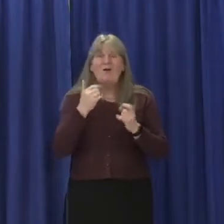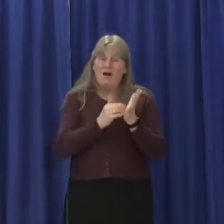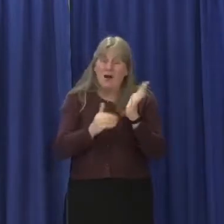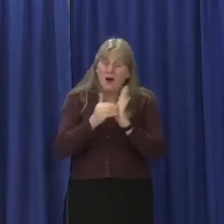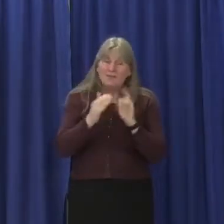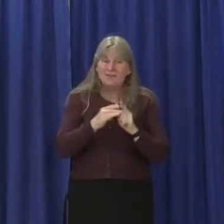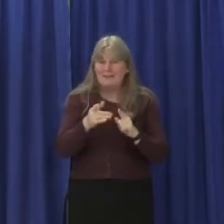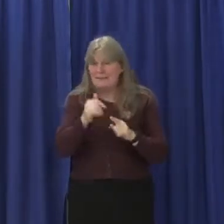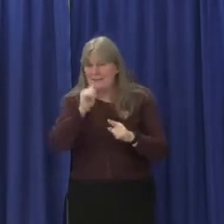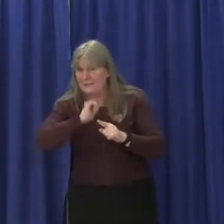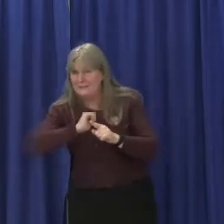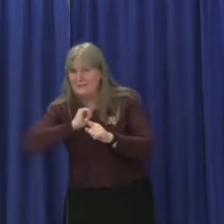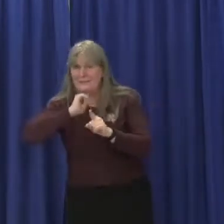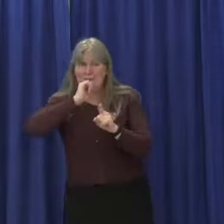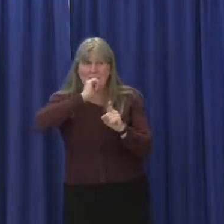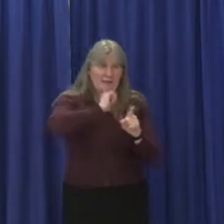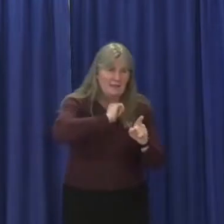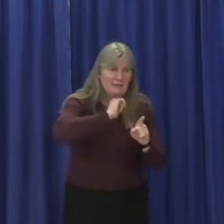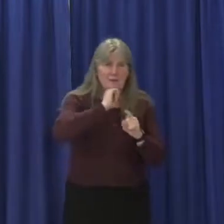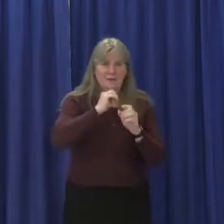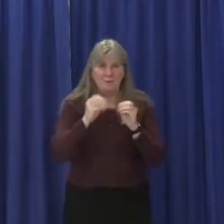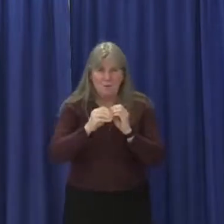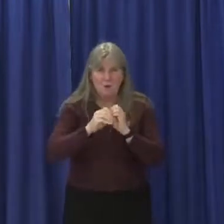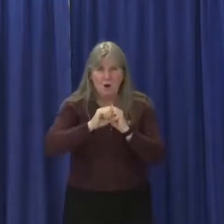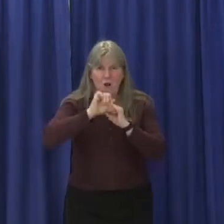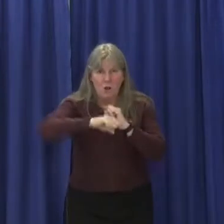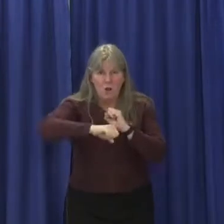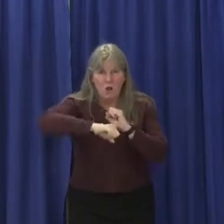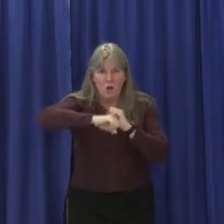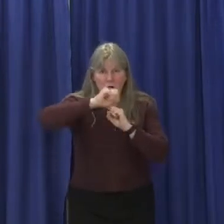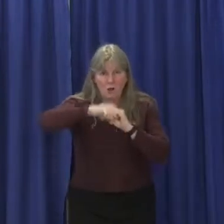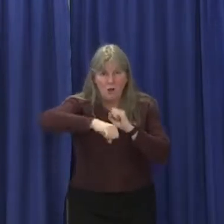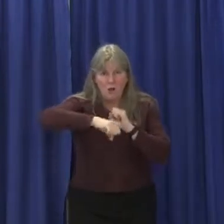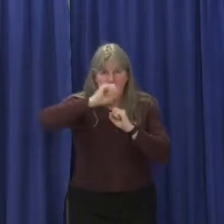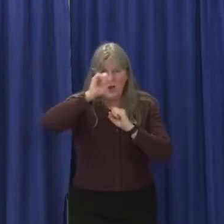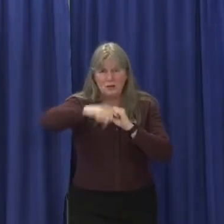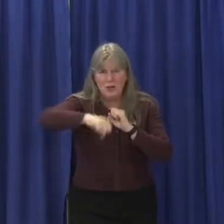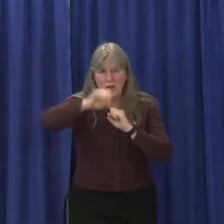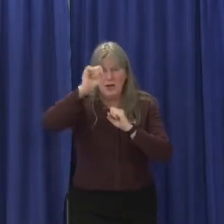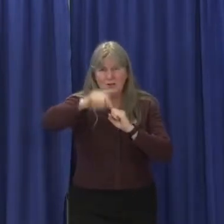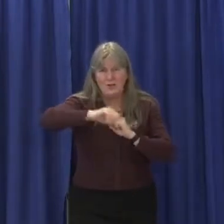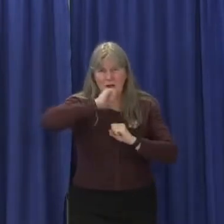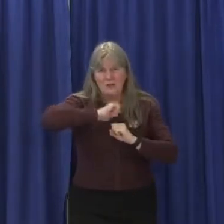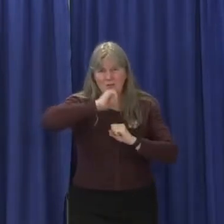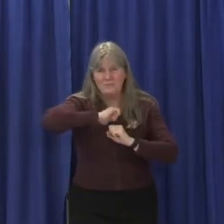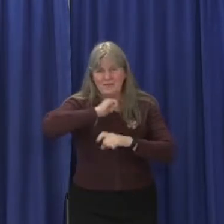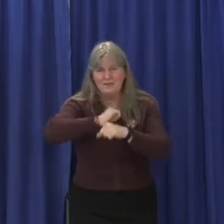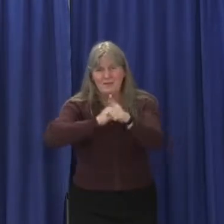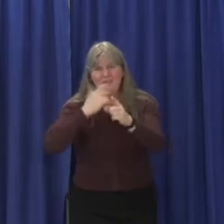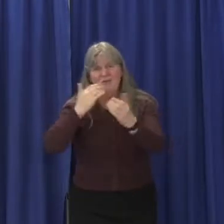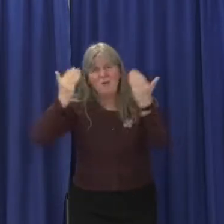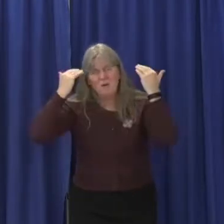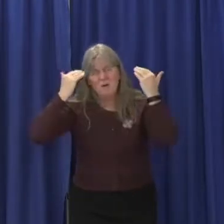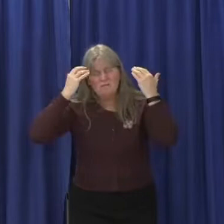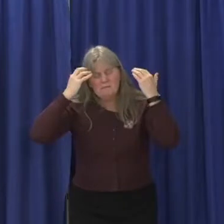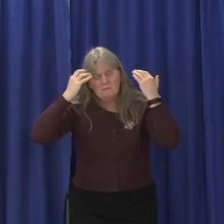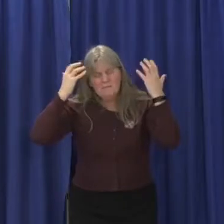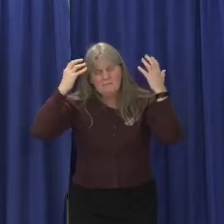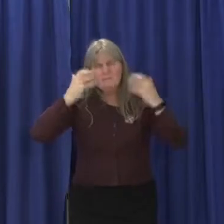It seems like we keep asking folks to dig deep and, and sometimes it feels pretty overwhelming. It feels like there is no light